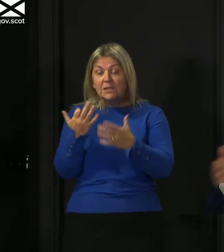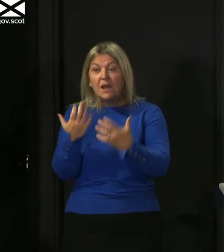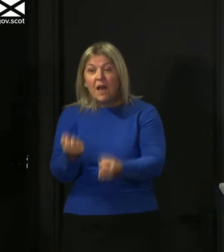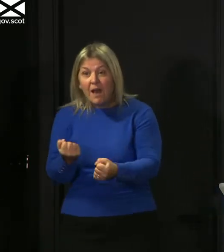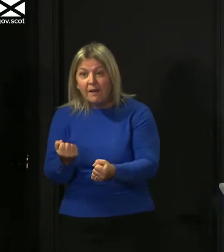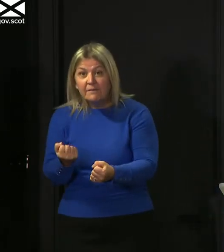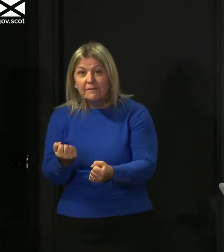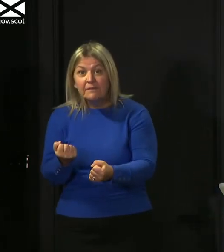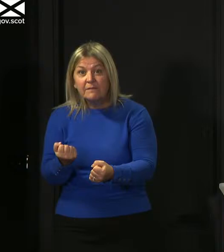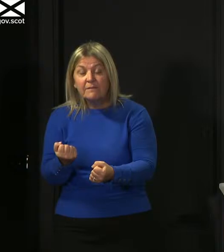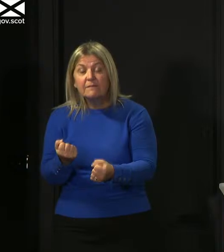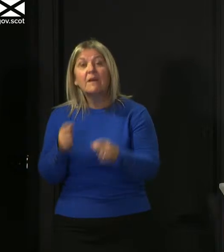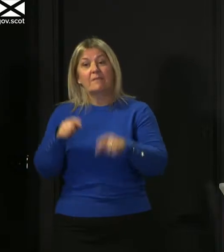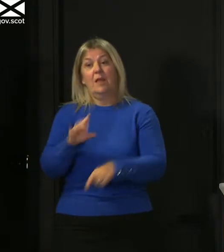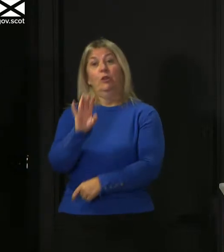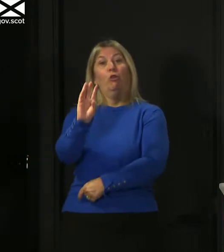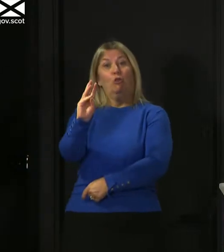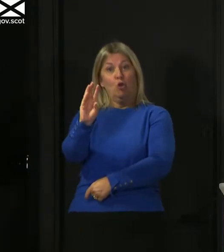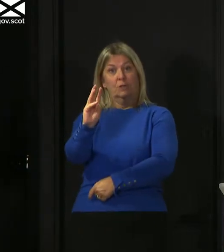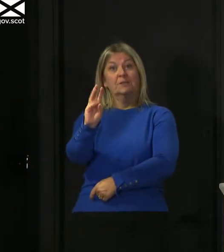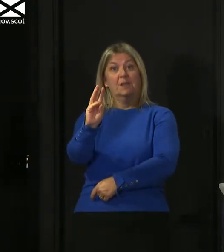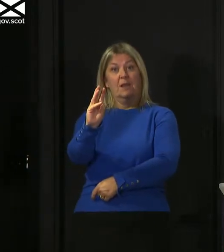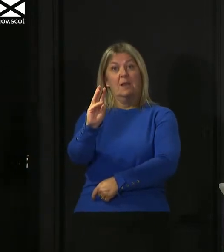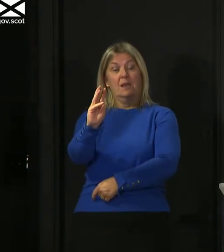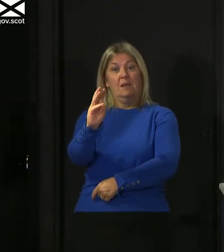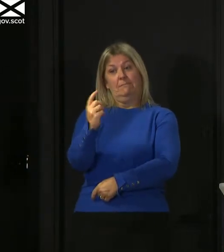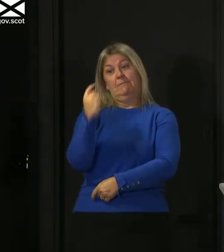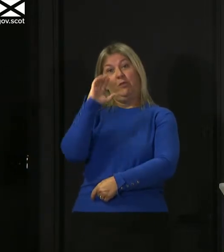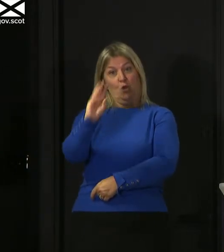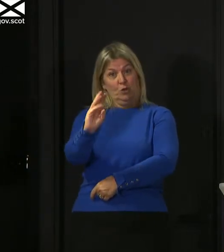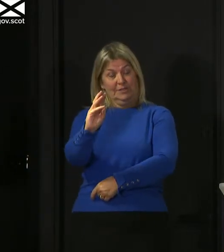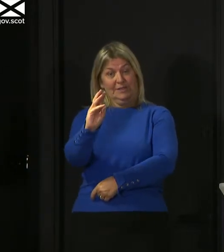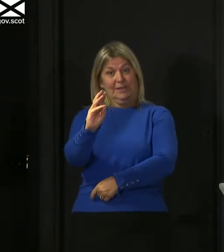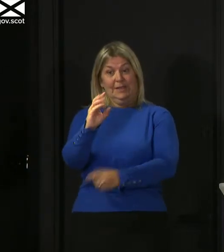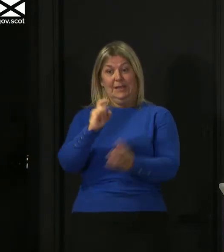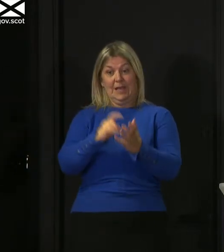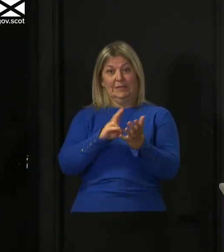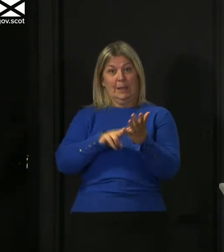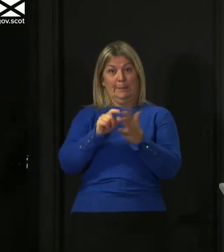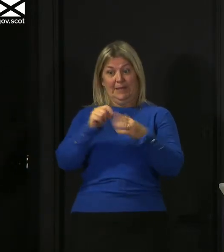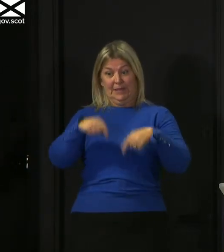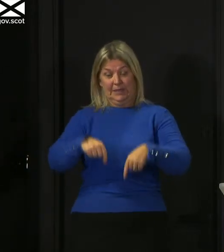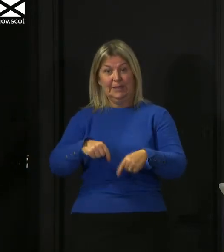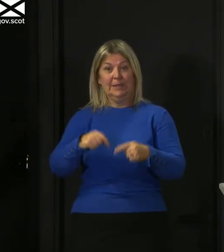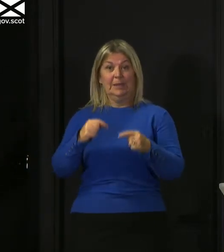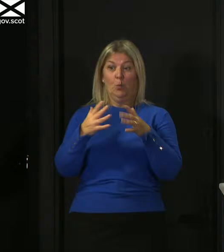that the SNP group at Westminster and I knew that not only had she tested positive but the